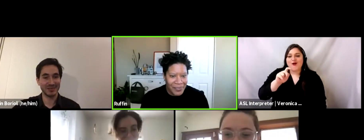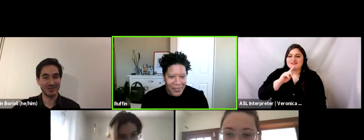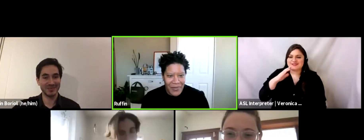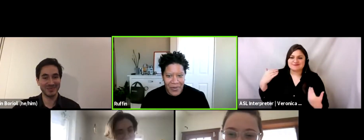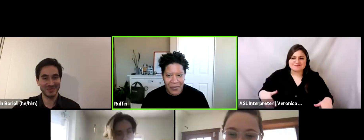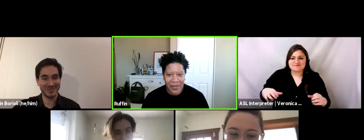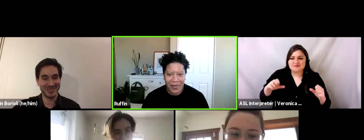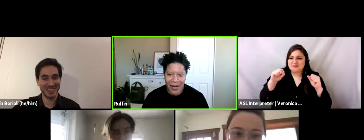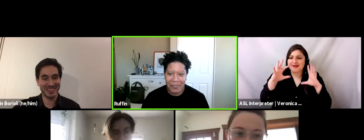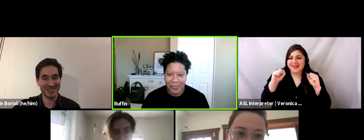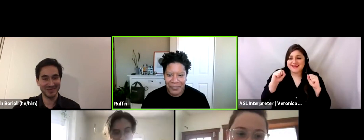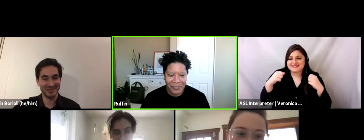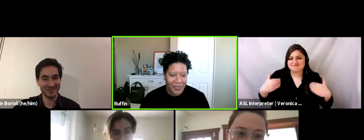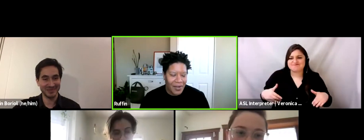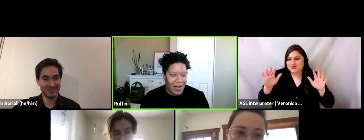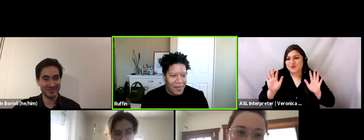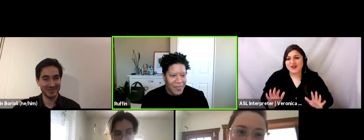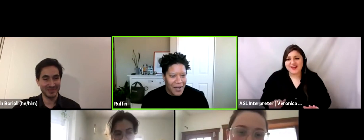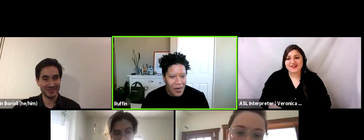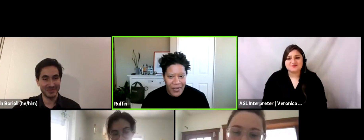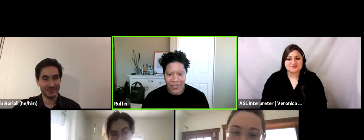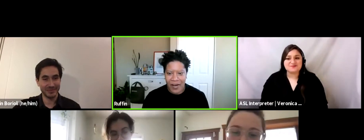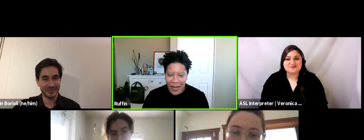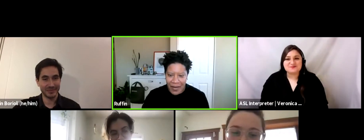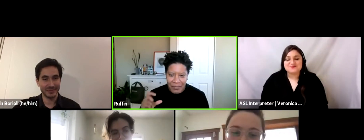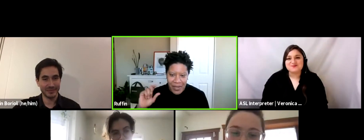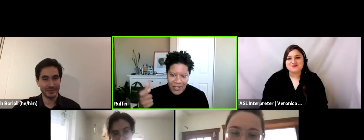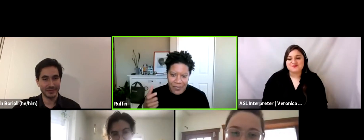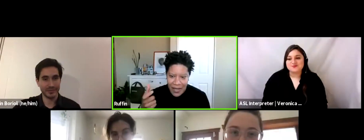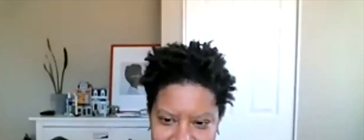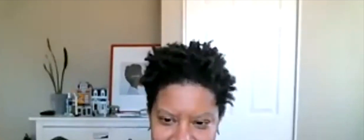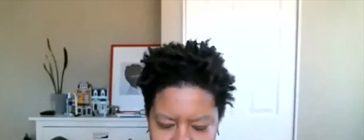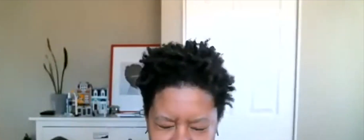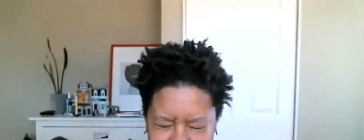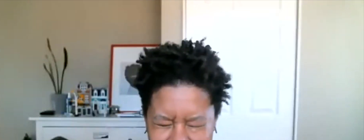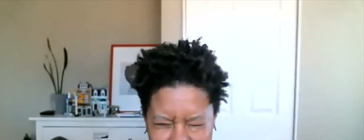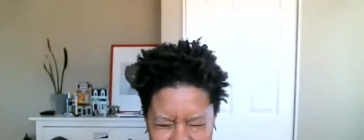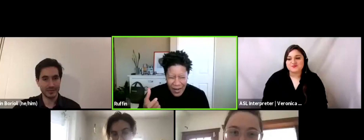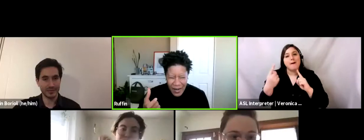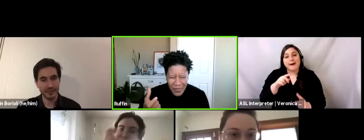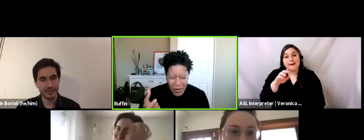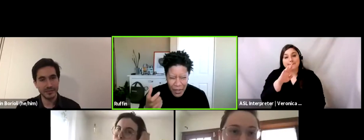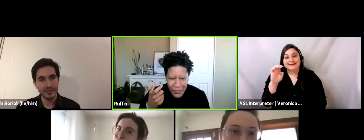That was really, really great. I've always thought about bees as being these really sort of purpose